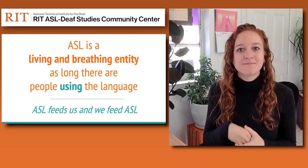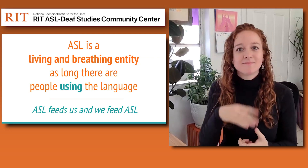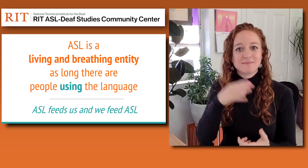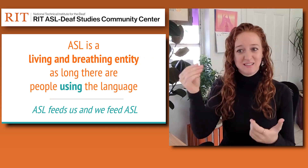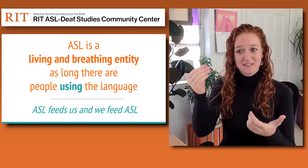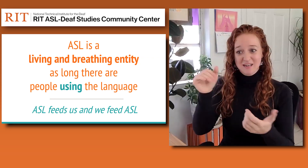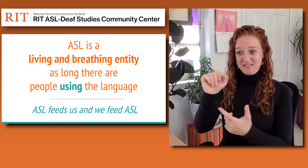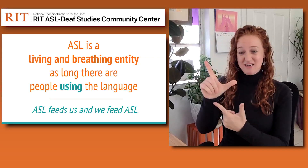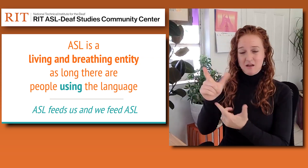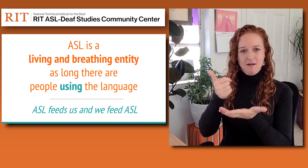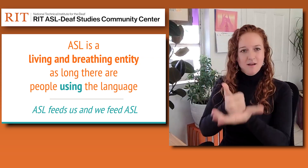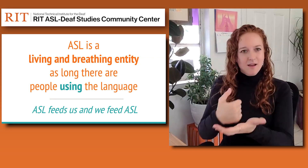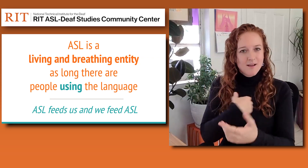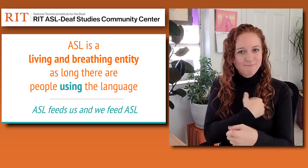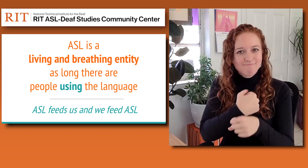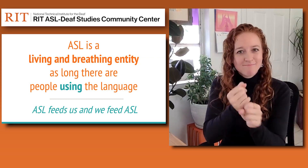onto each other.